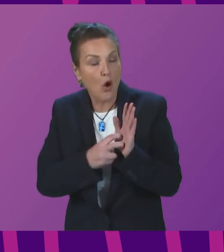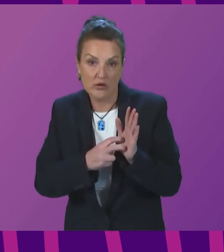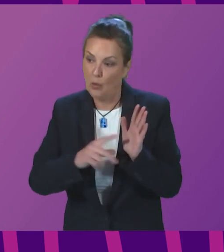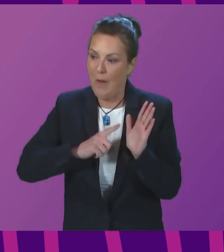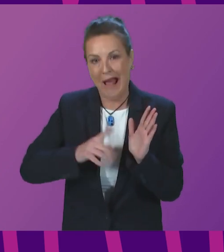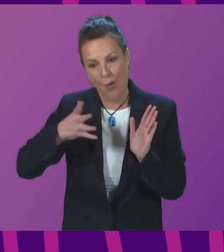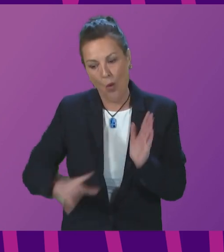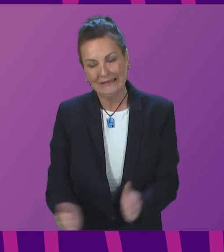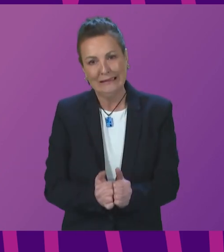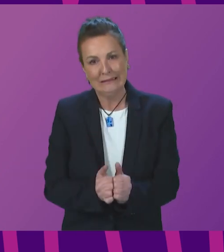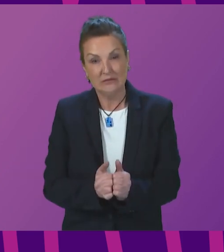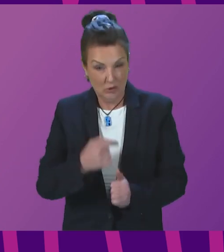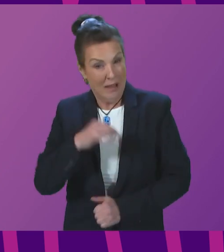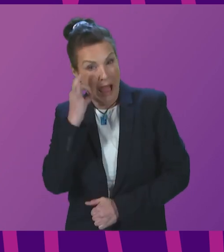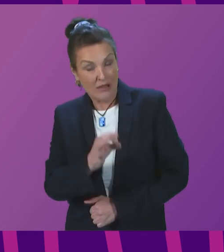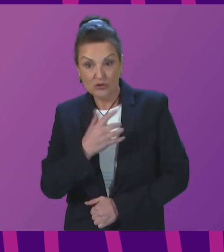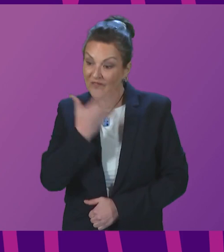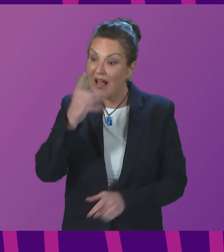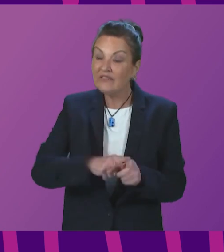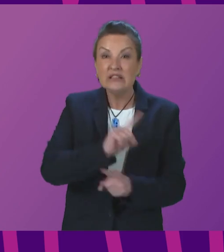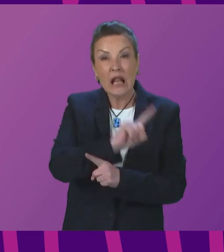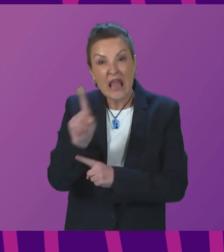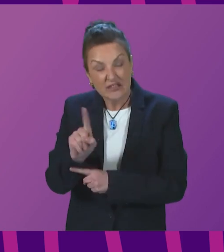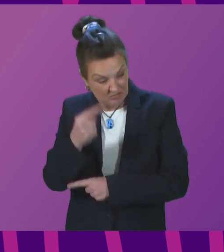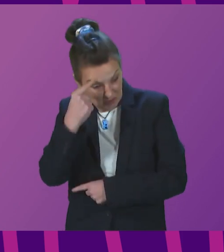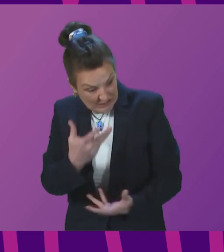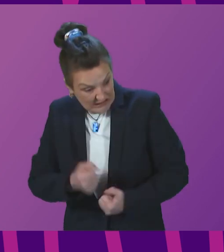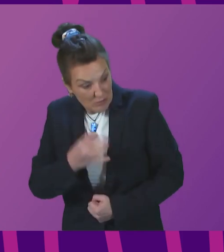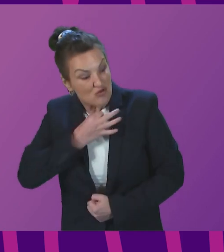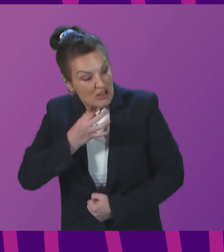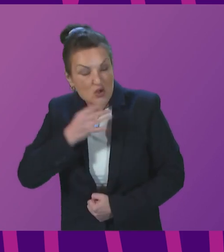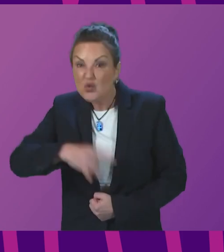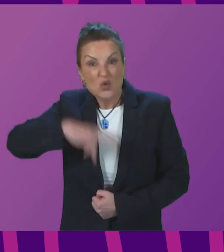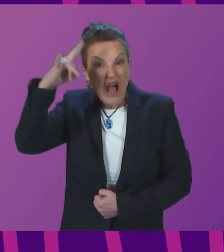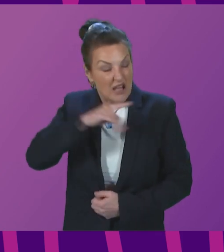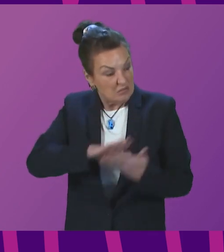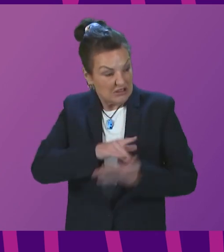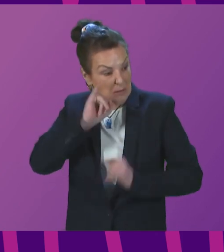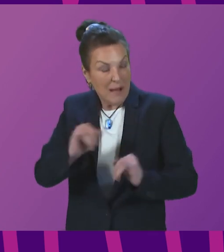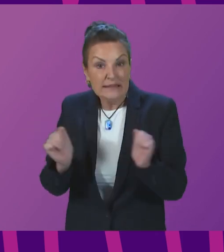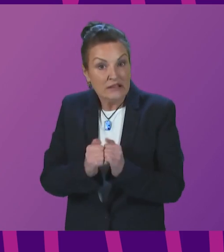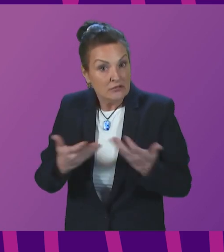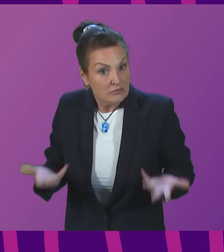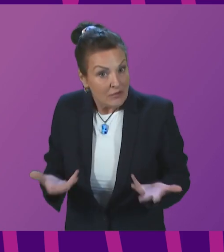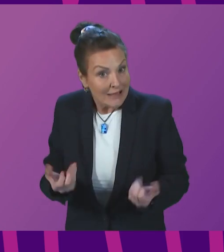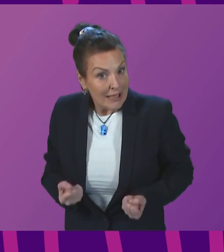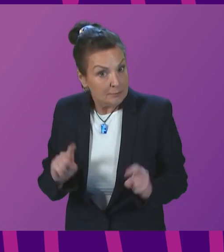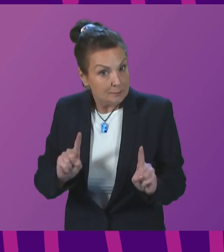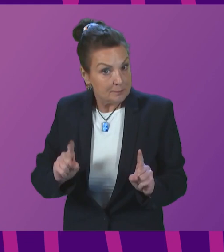Five years on, does the First Minister accept that the risks were far too high and that it was a bad deal?